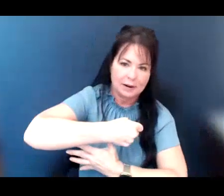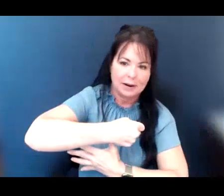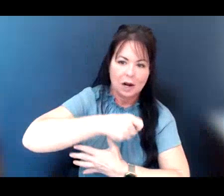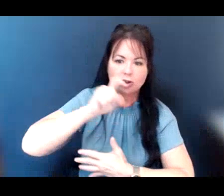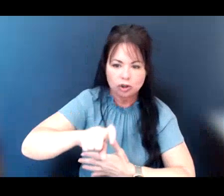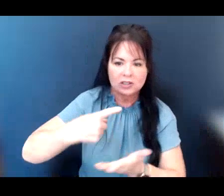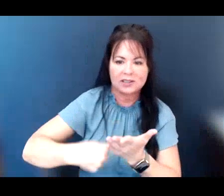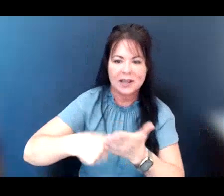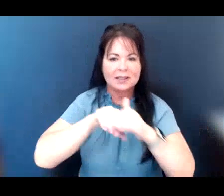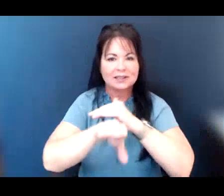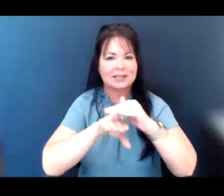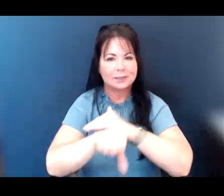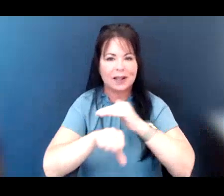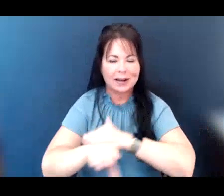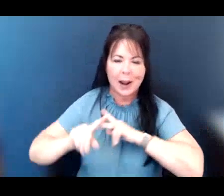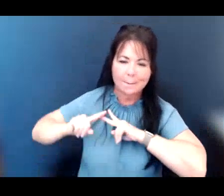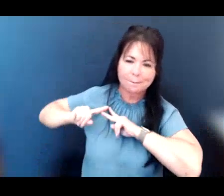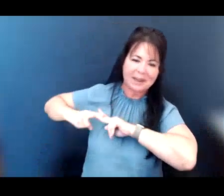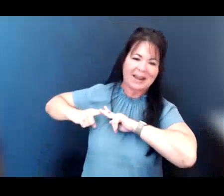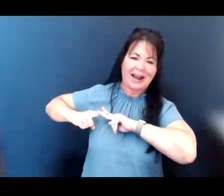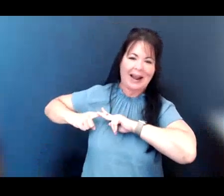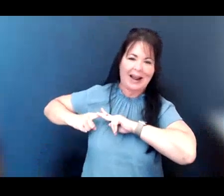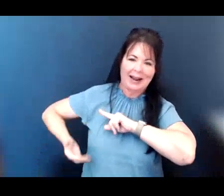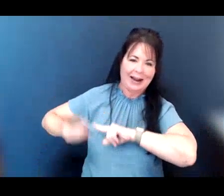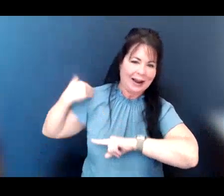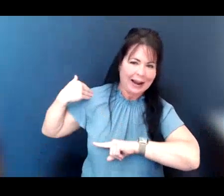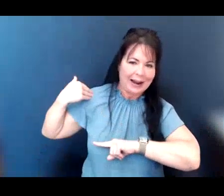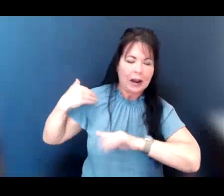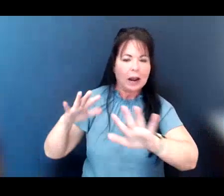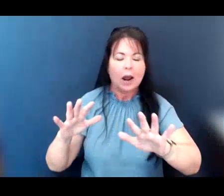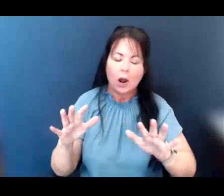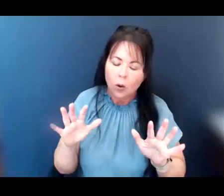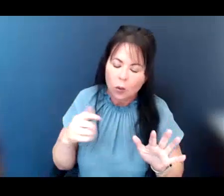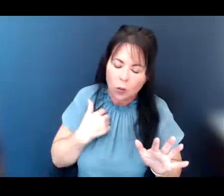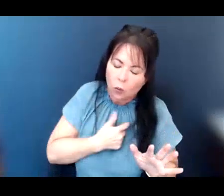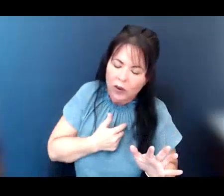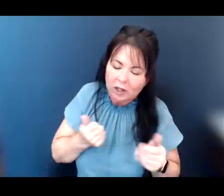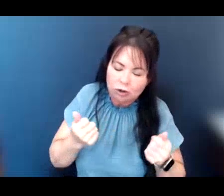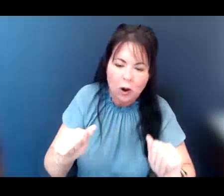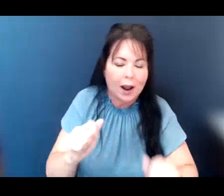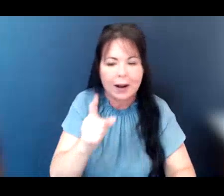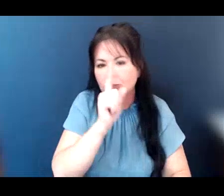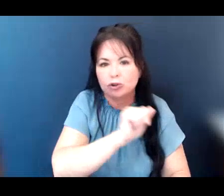process, all of that. And we're trying to get there. And I'm sure every agency is, and little baby steps, right?